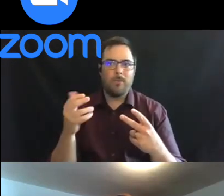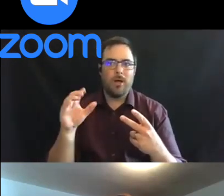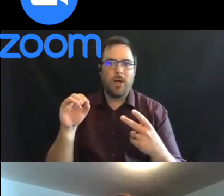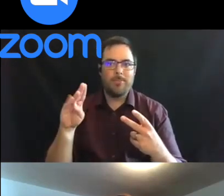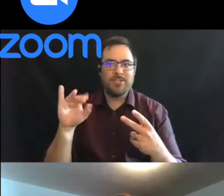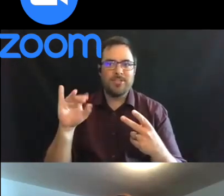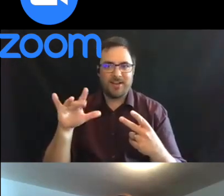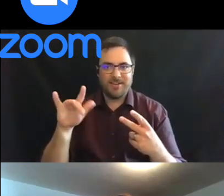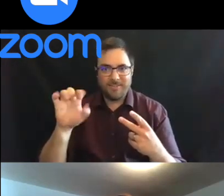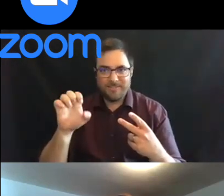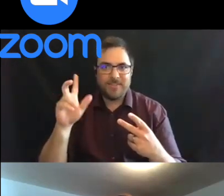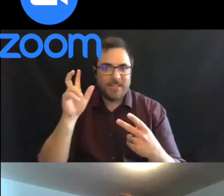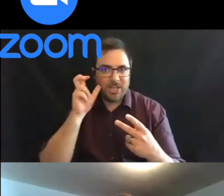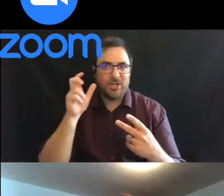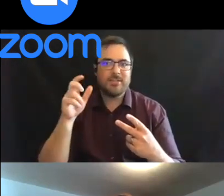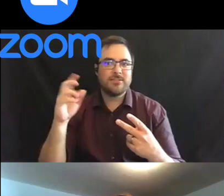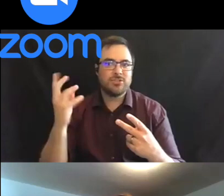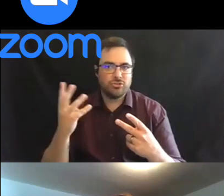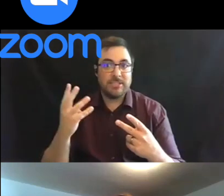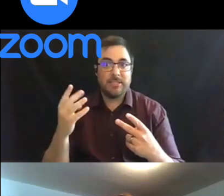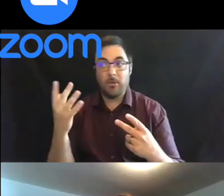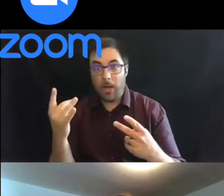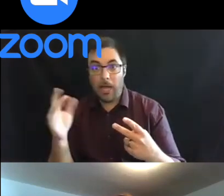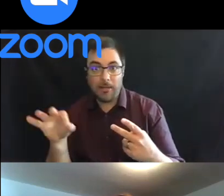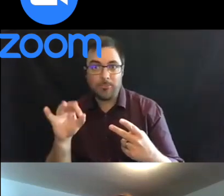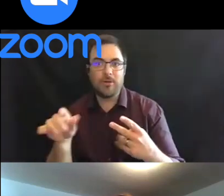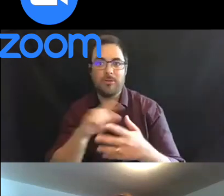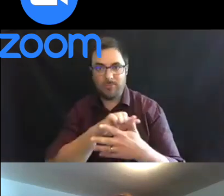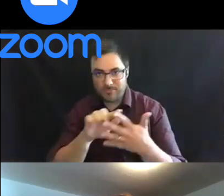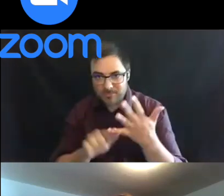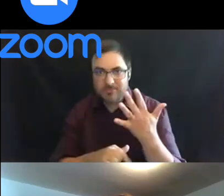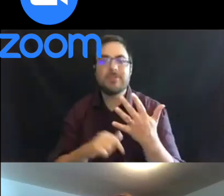screening and why does that matter? Once we do those presentations, we'll be asking